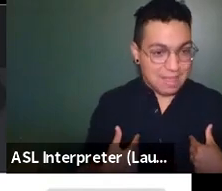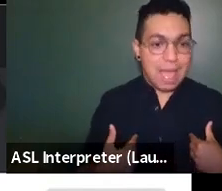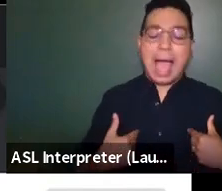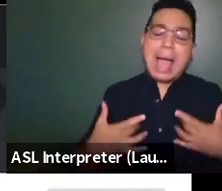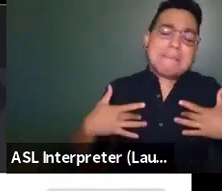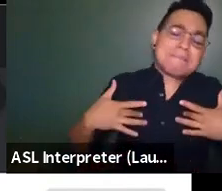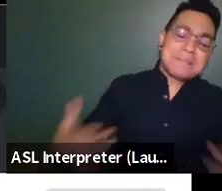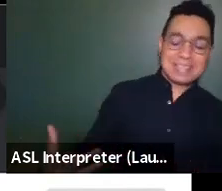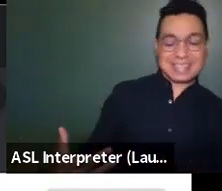ESD 112 - Katherine Livick: to let my students